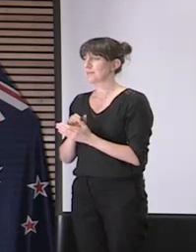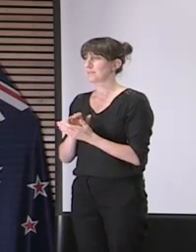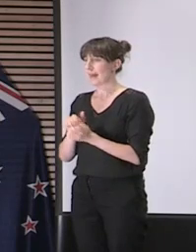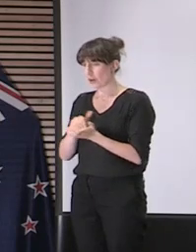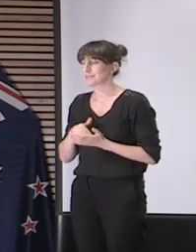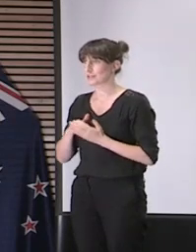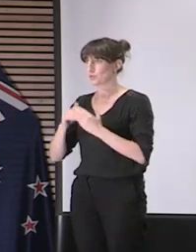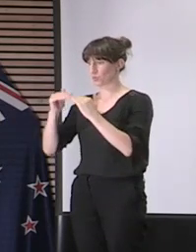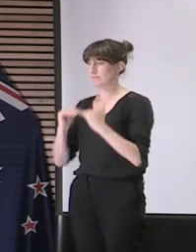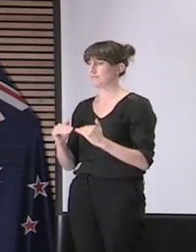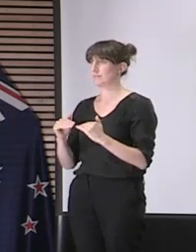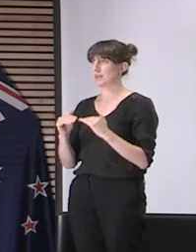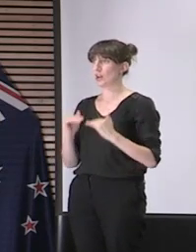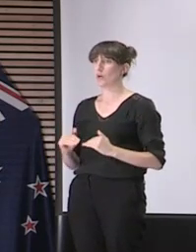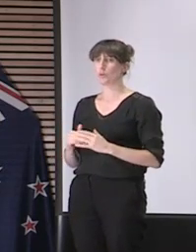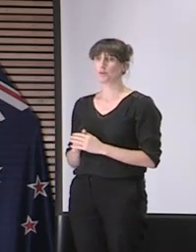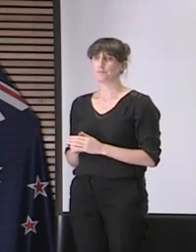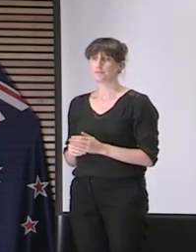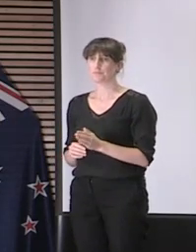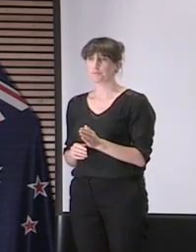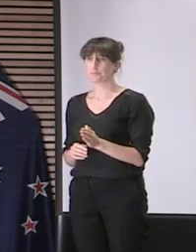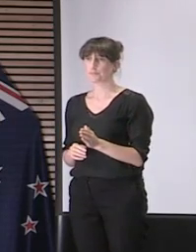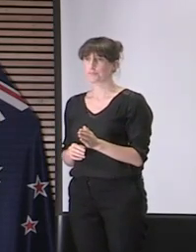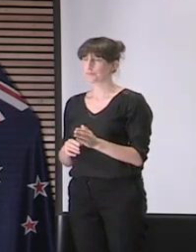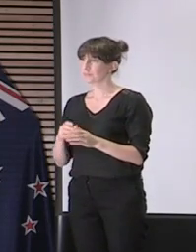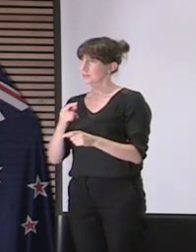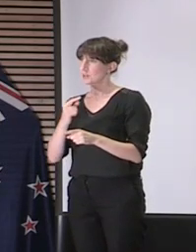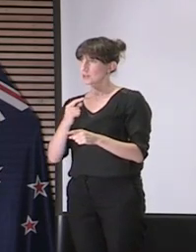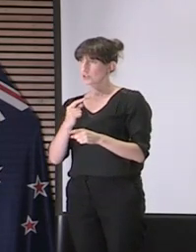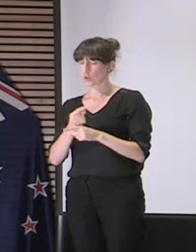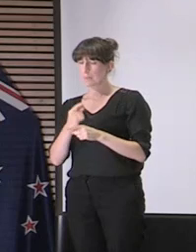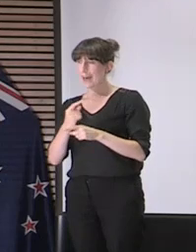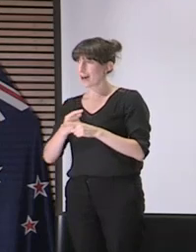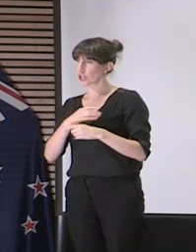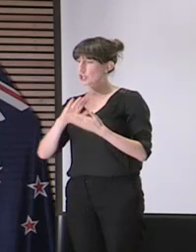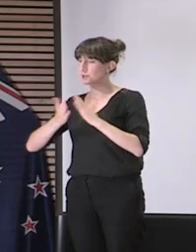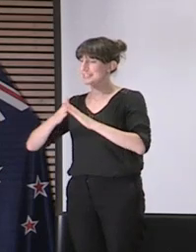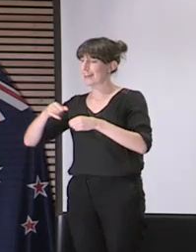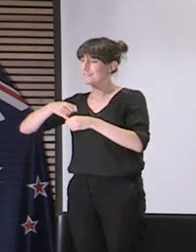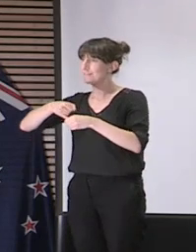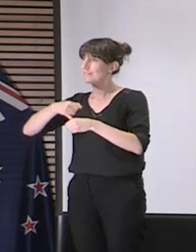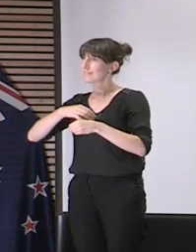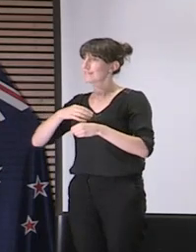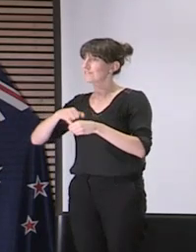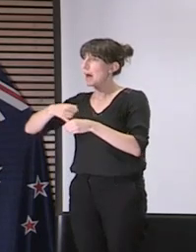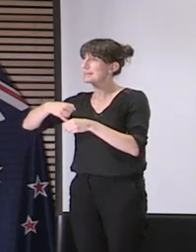we can use it to really support our efforts to remain in lower levels of alert. PRIME MINISTER JACINDA Last question.